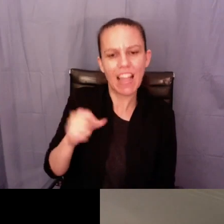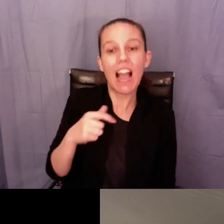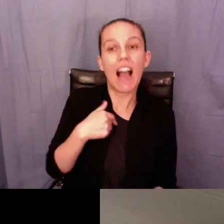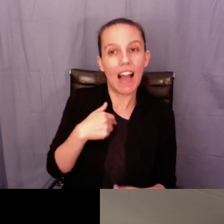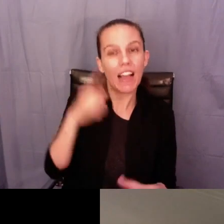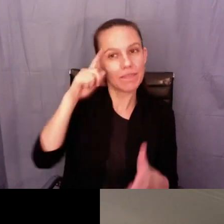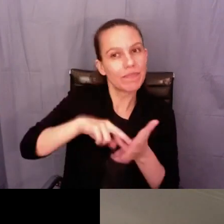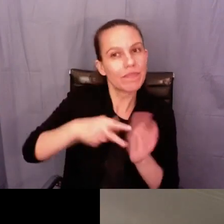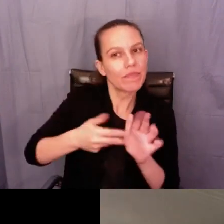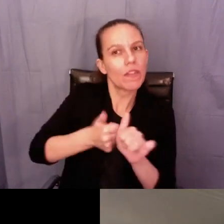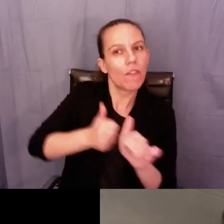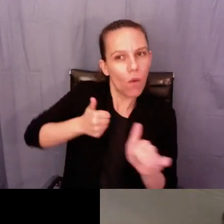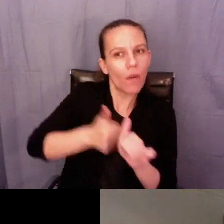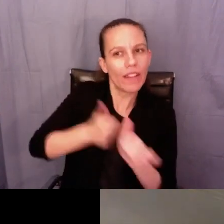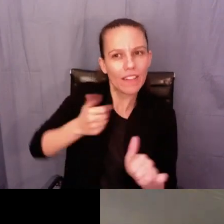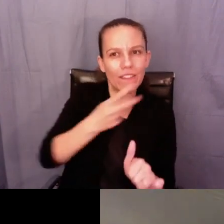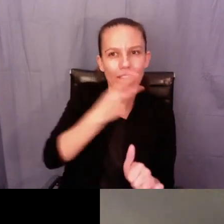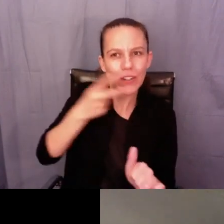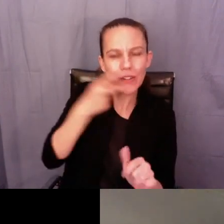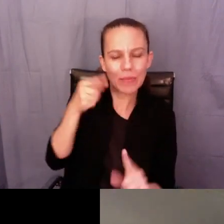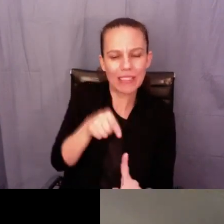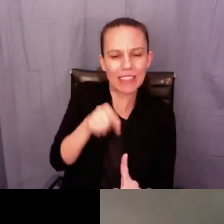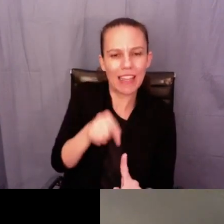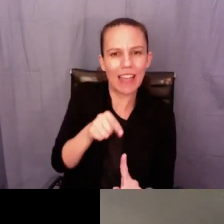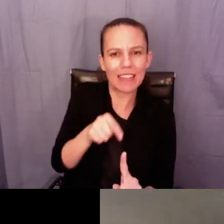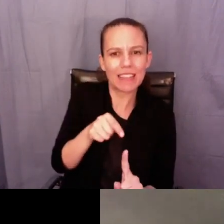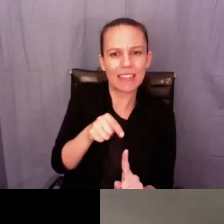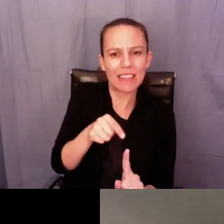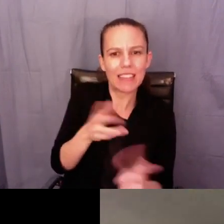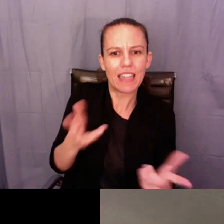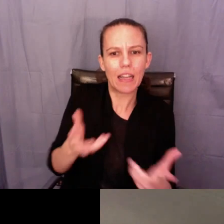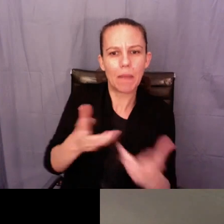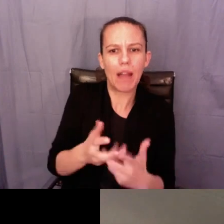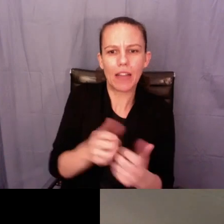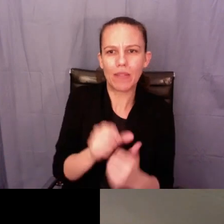i avoided verbs that that combined with se for the purposes of this study